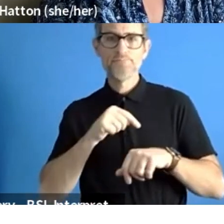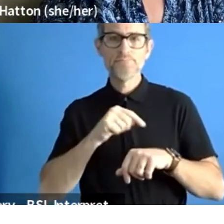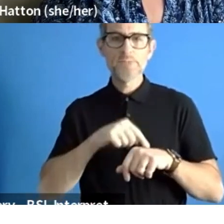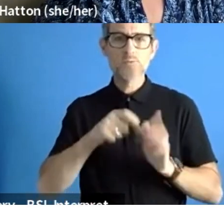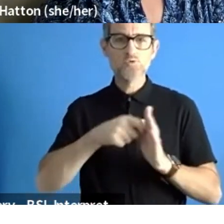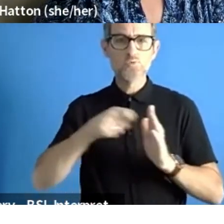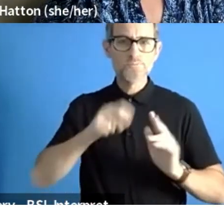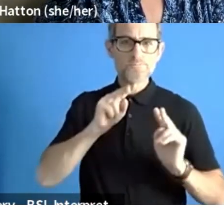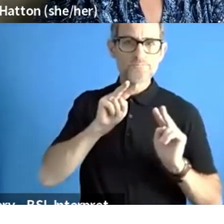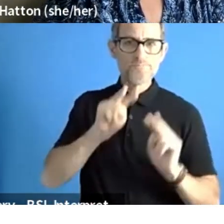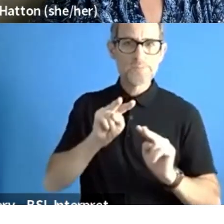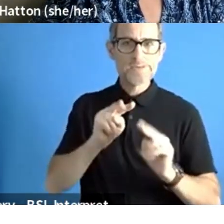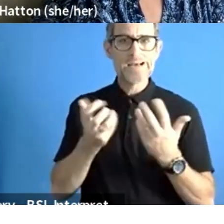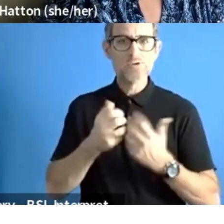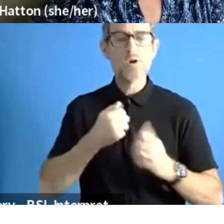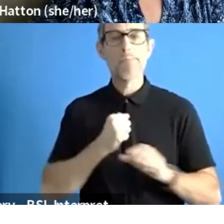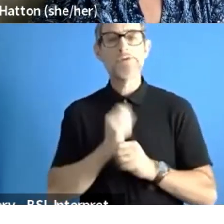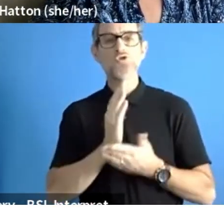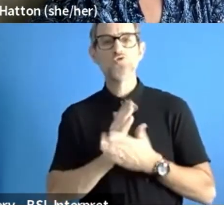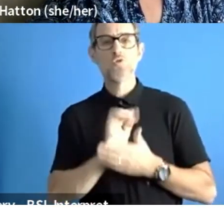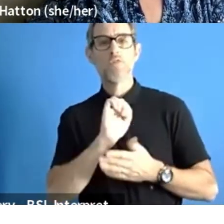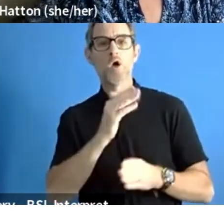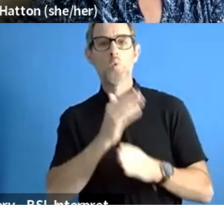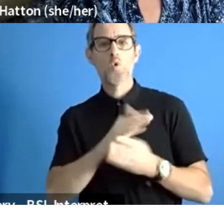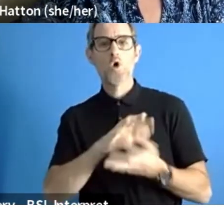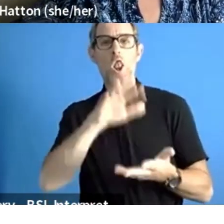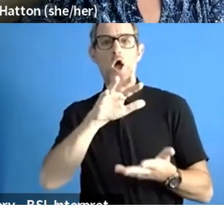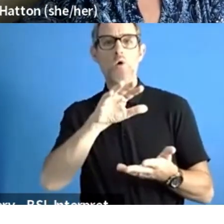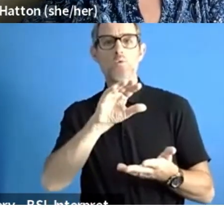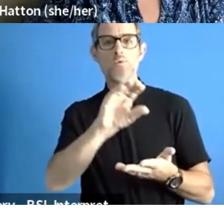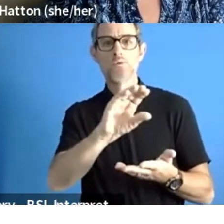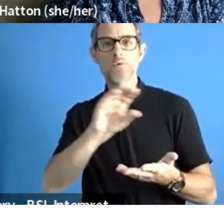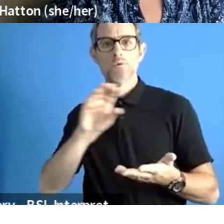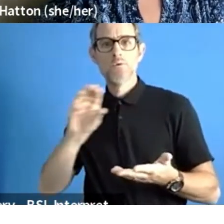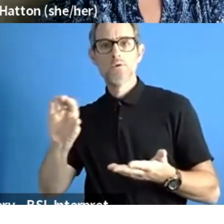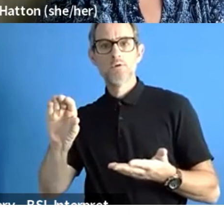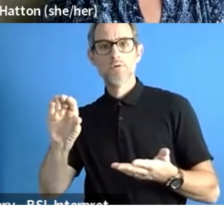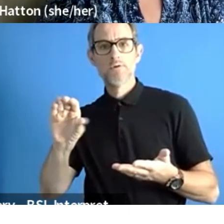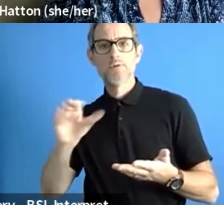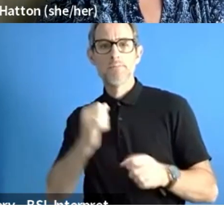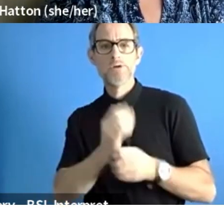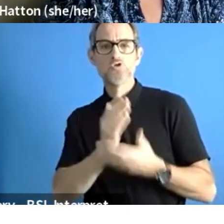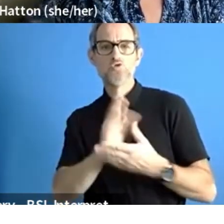we make sure their workload is catered for that so it's not something they